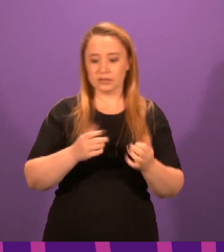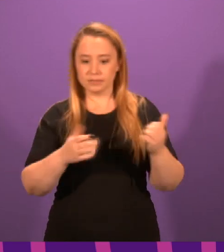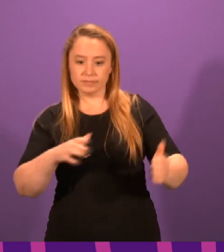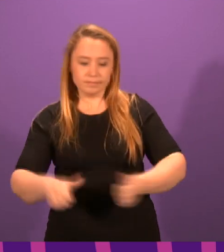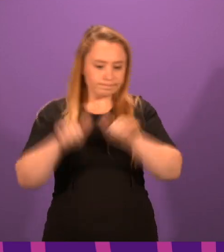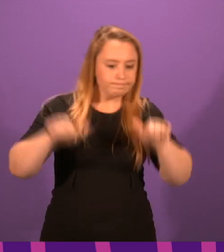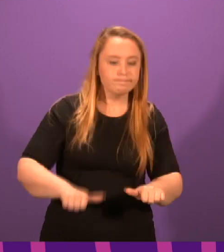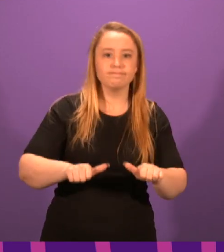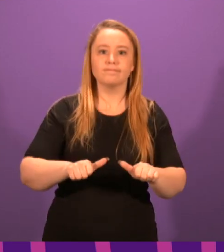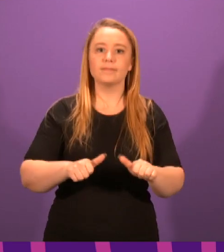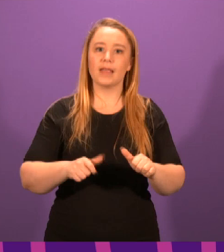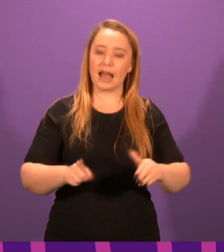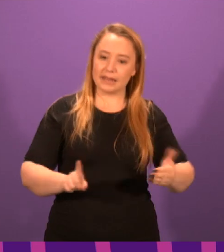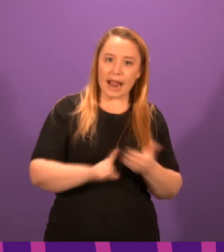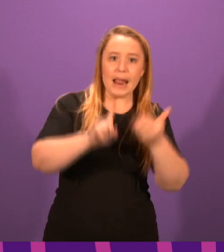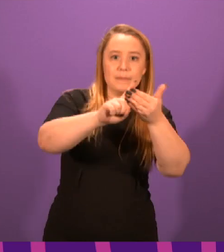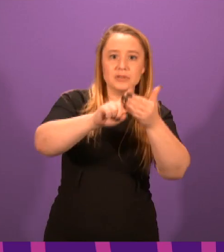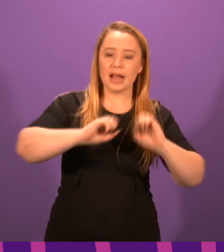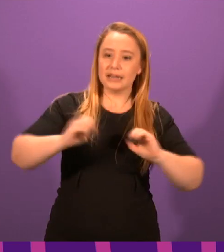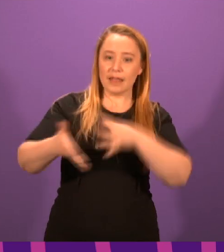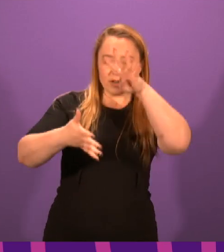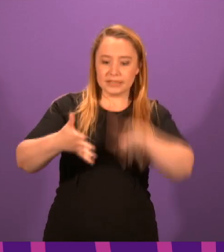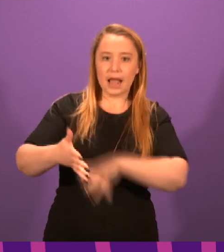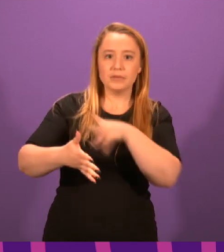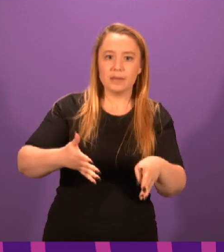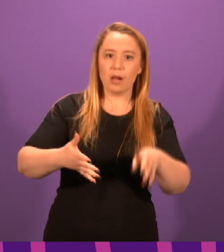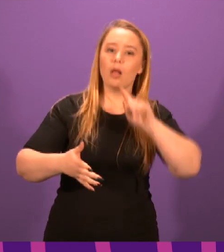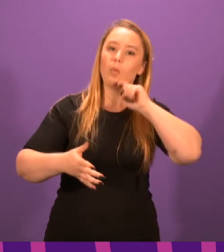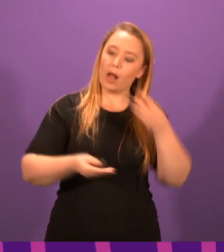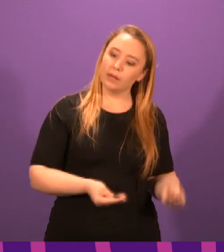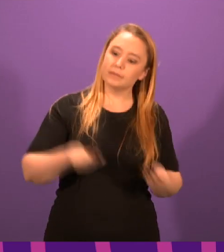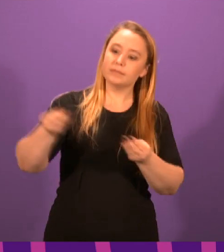including the milestones and delivery timetables, I will come back to the Parliament